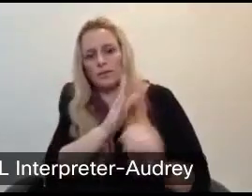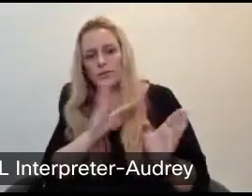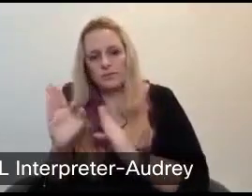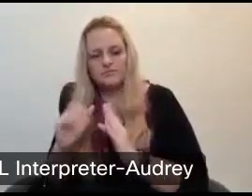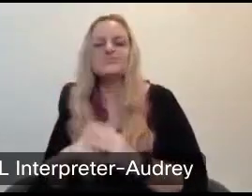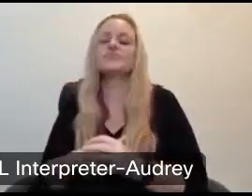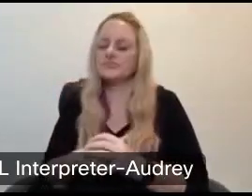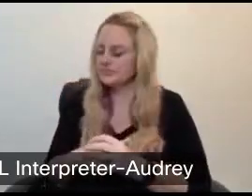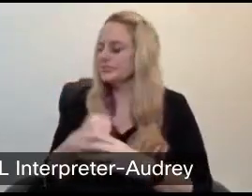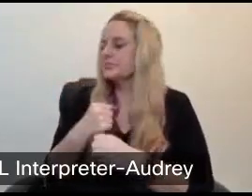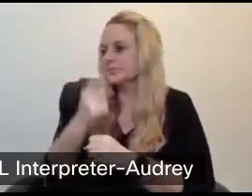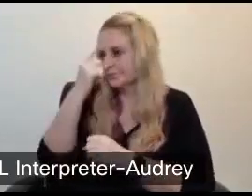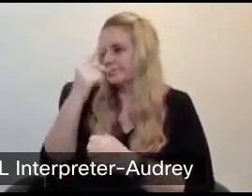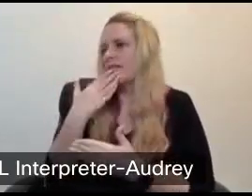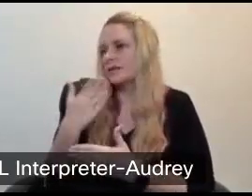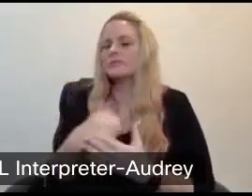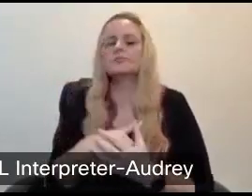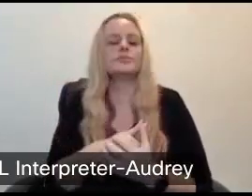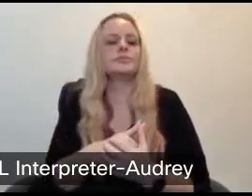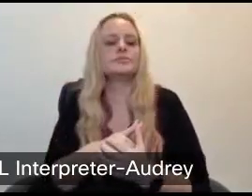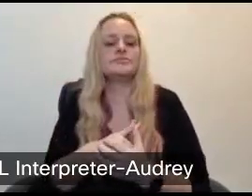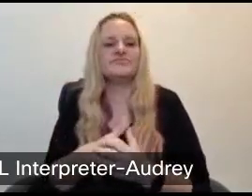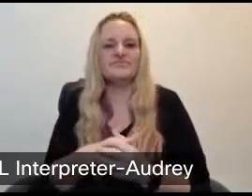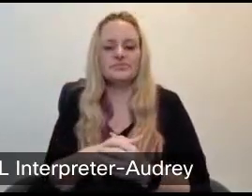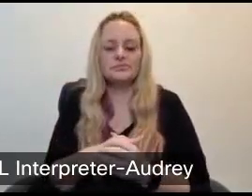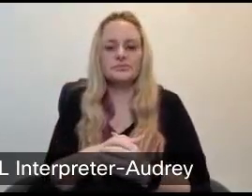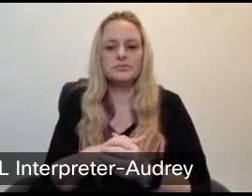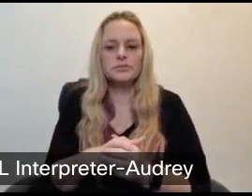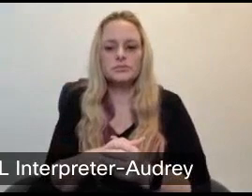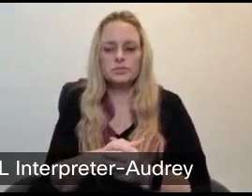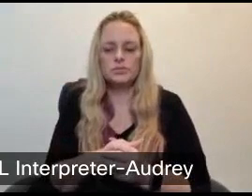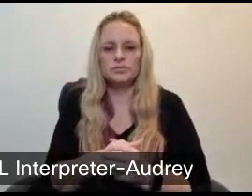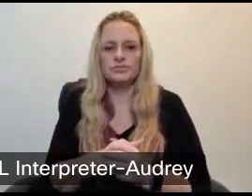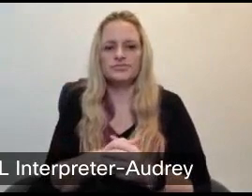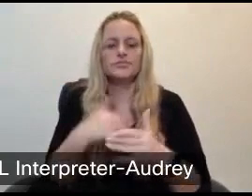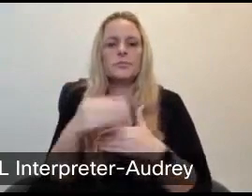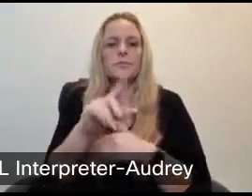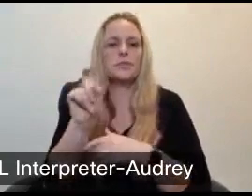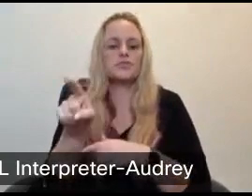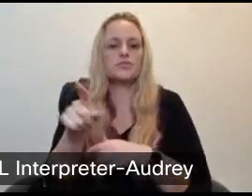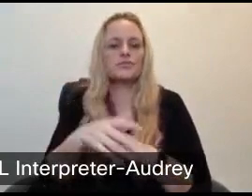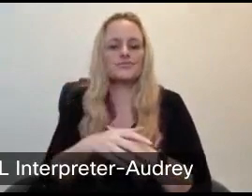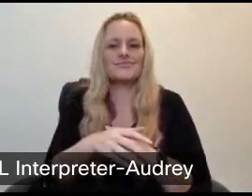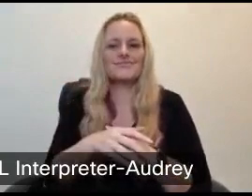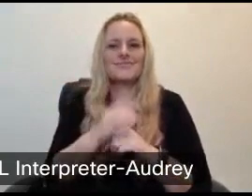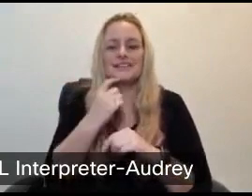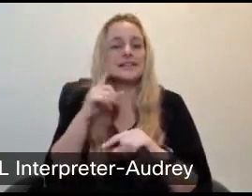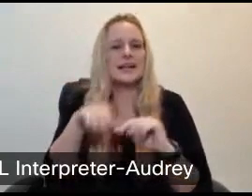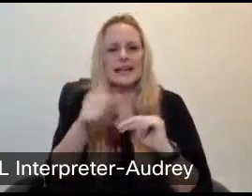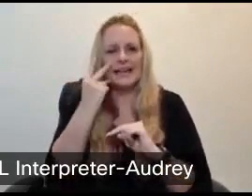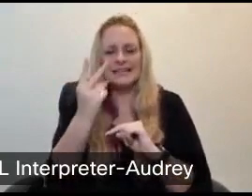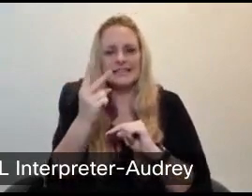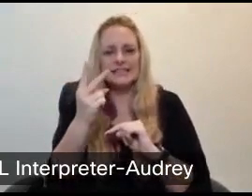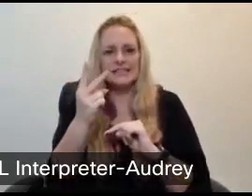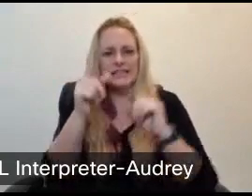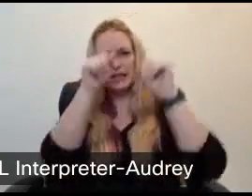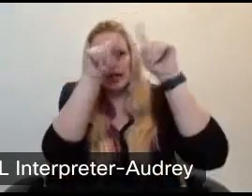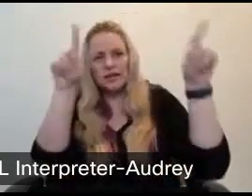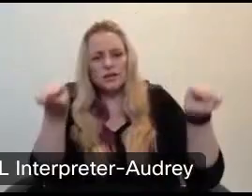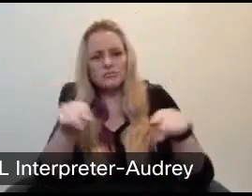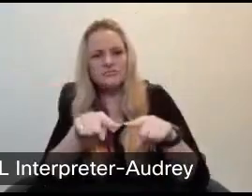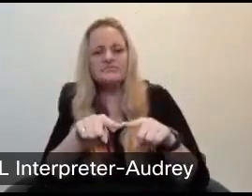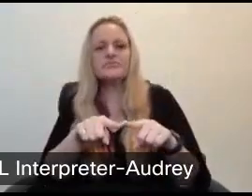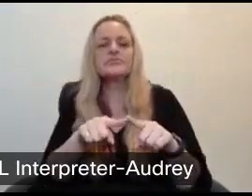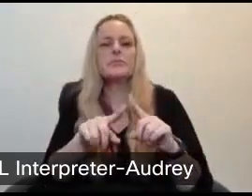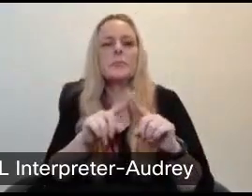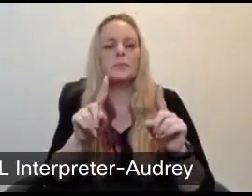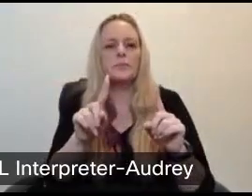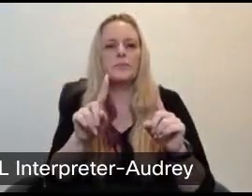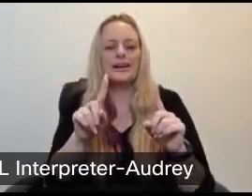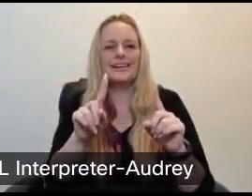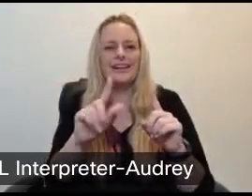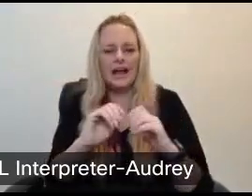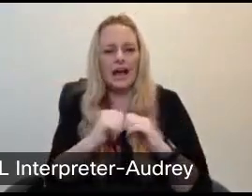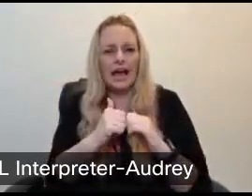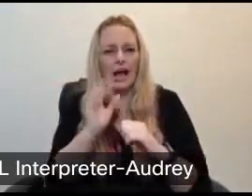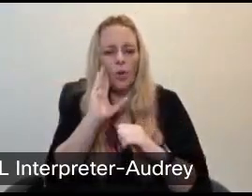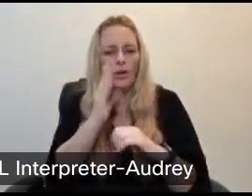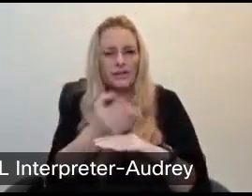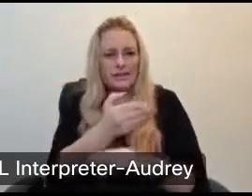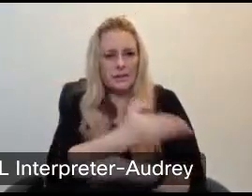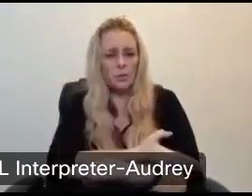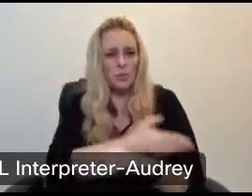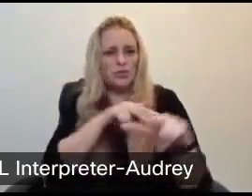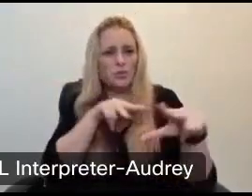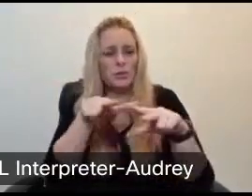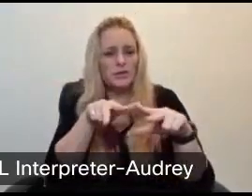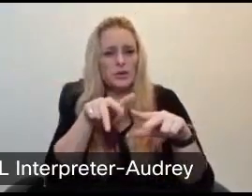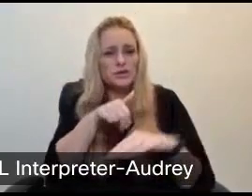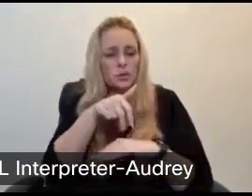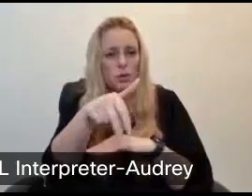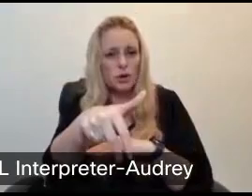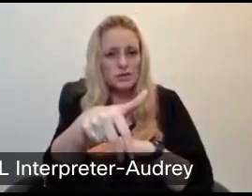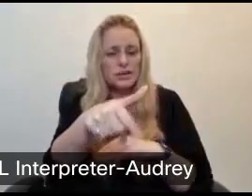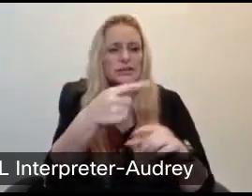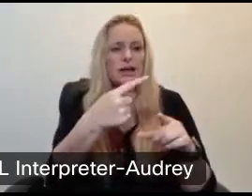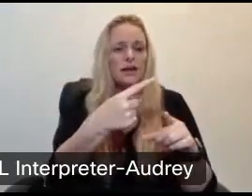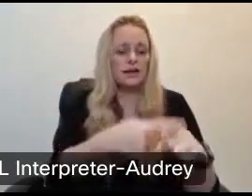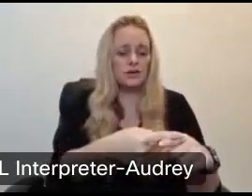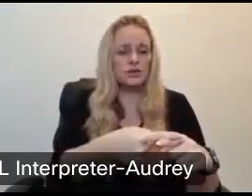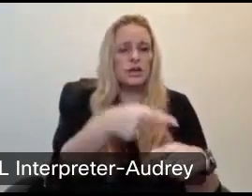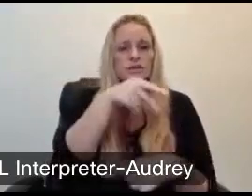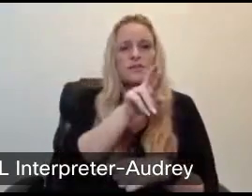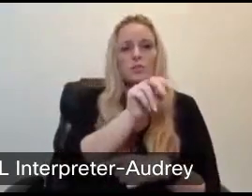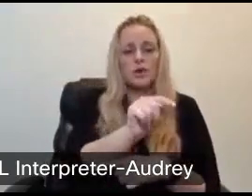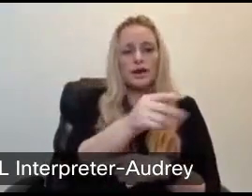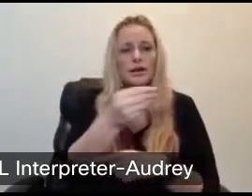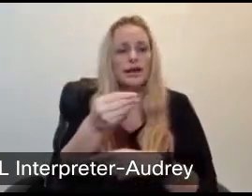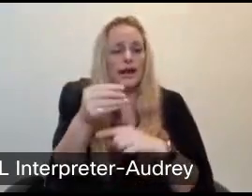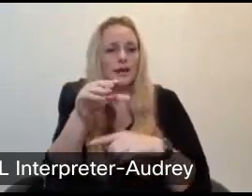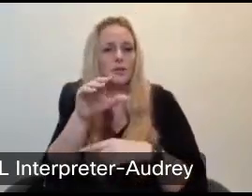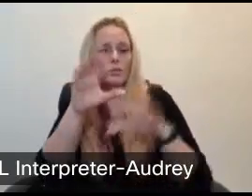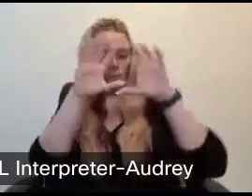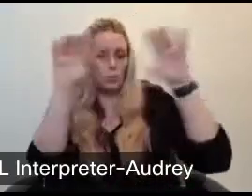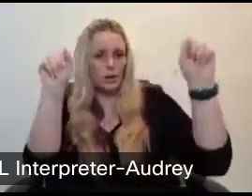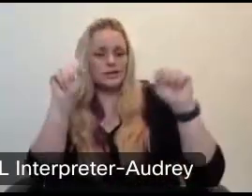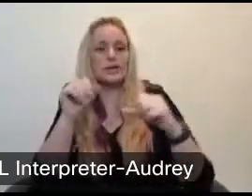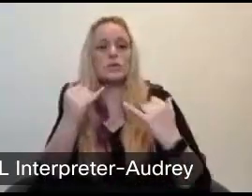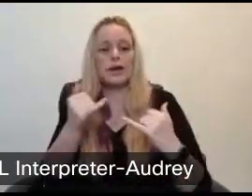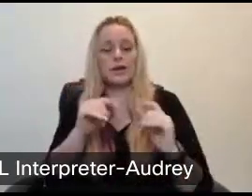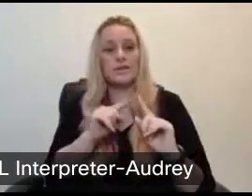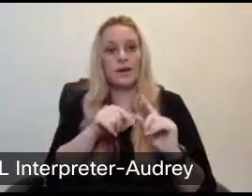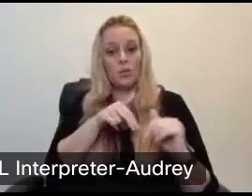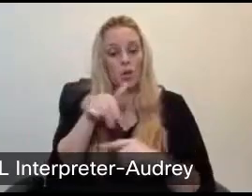Makes sense. Thank you. Thank you. Next question, I cannot see the renderings, but now will, but how will how will this improve pedestrian crossing at Pret and president? Currently, if I am walking east or north side of Pret.